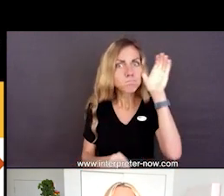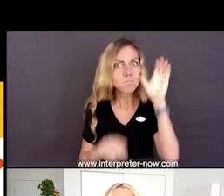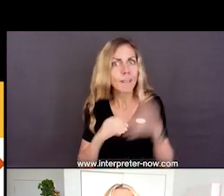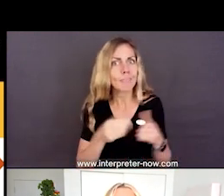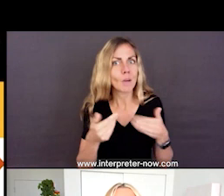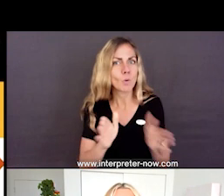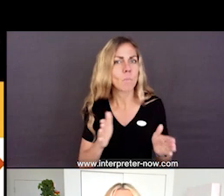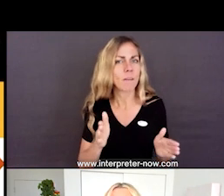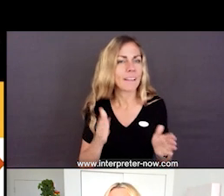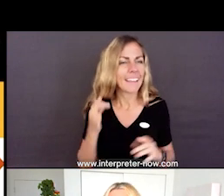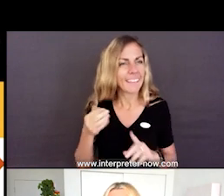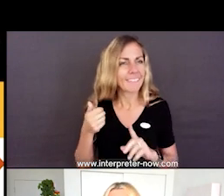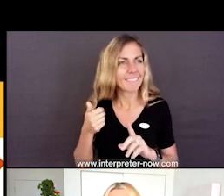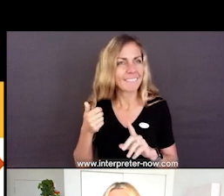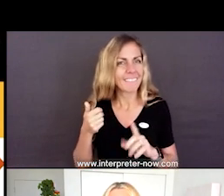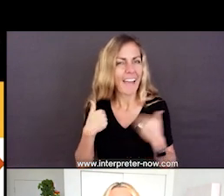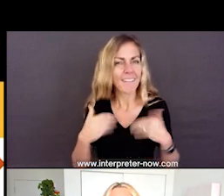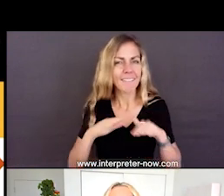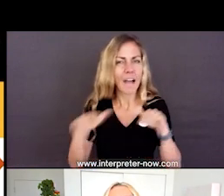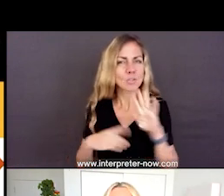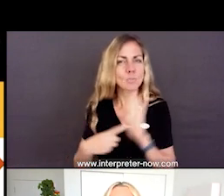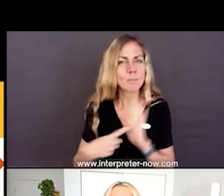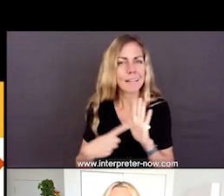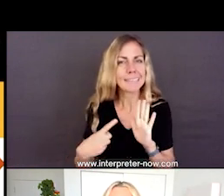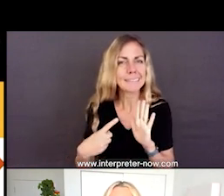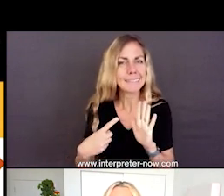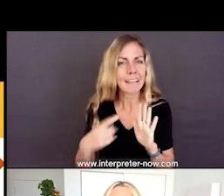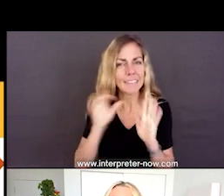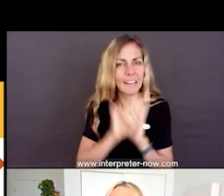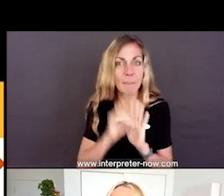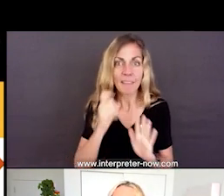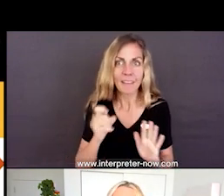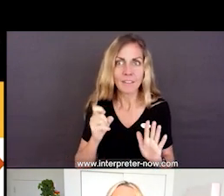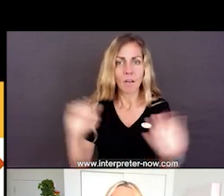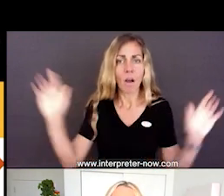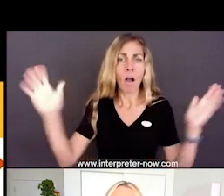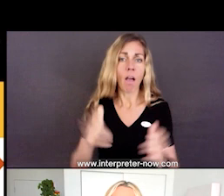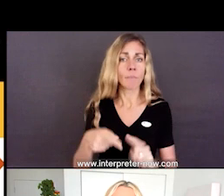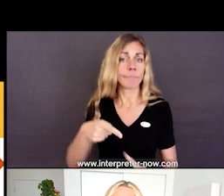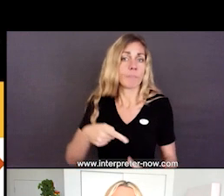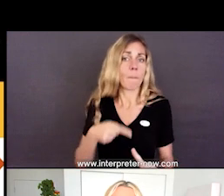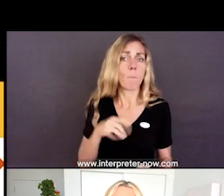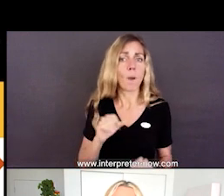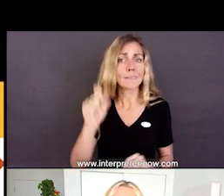Because you reduce them to a box to check, and I know you don't want to think about them that way. I know you don't think about them that way."